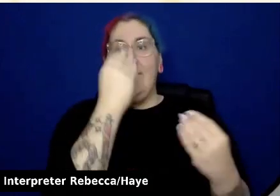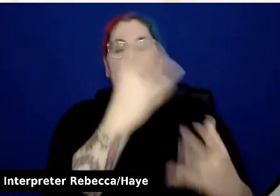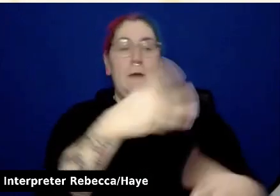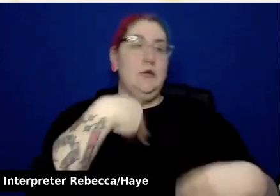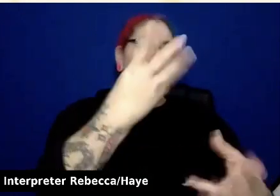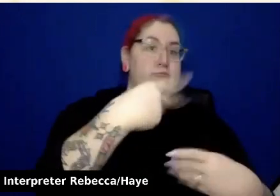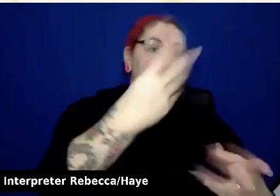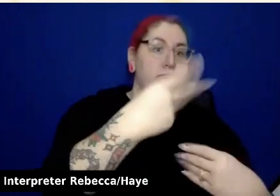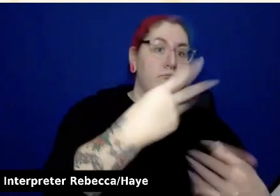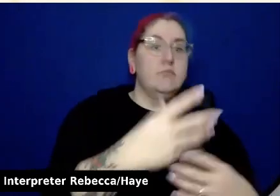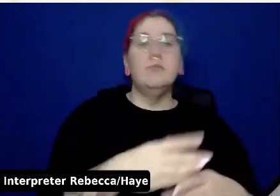for changes.